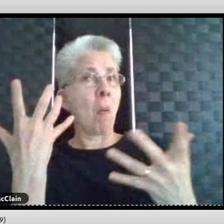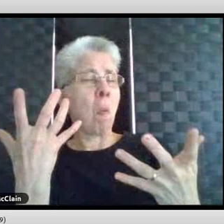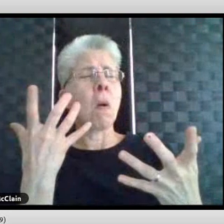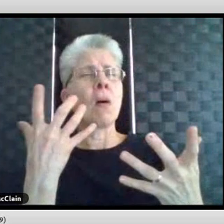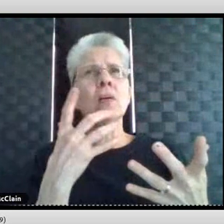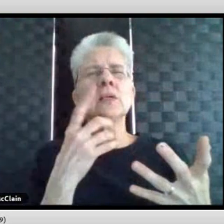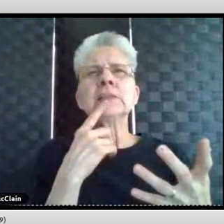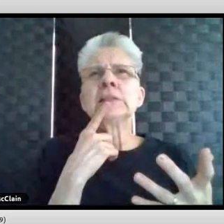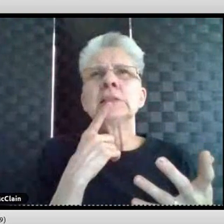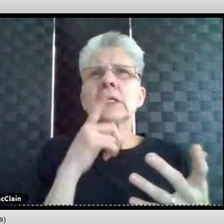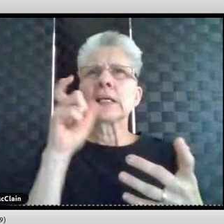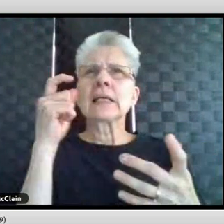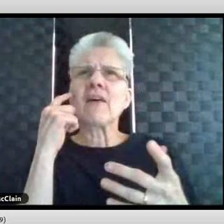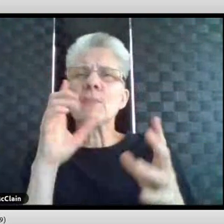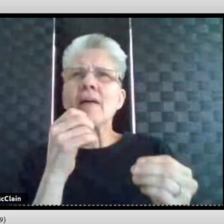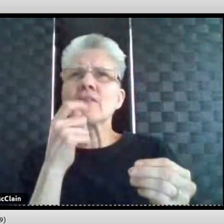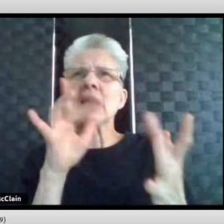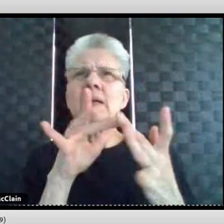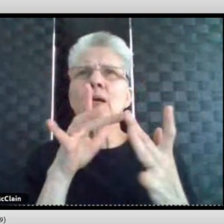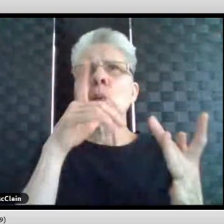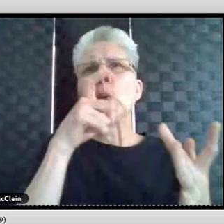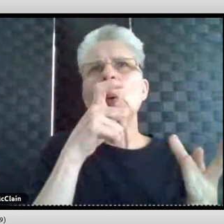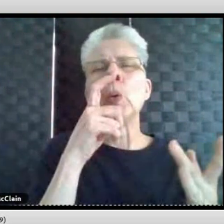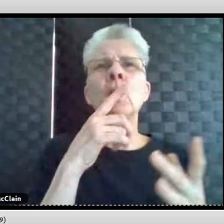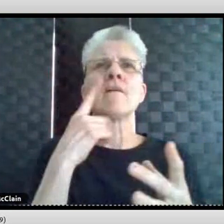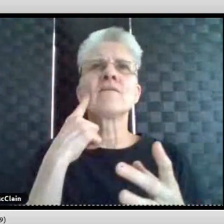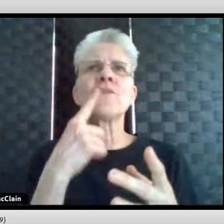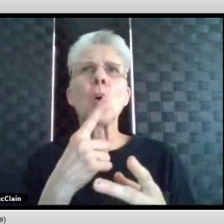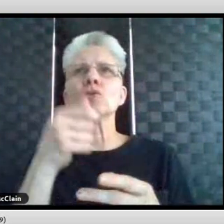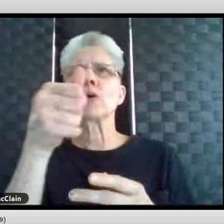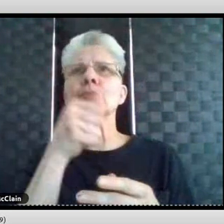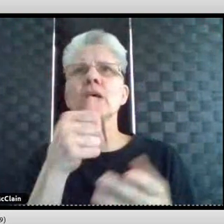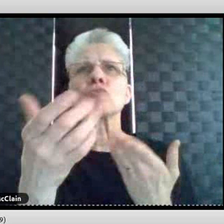"What government office do I have to go to to find out about transportation services?"